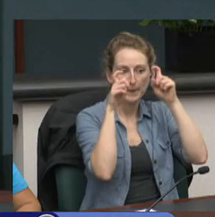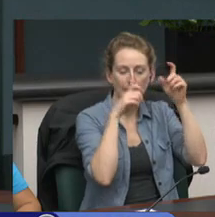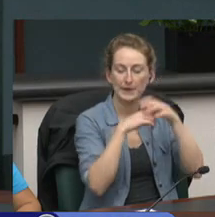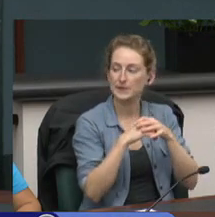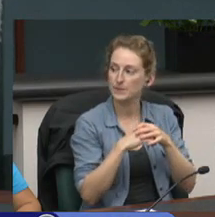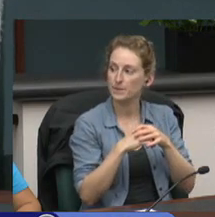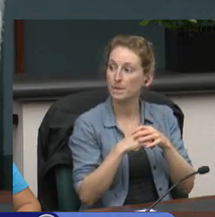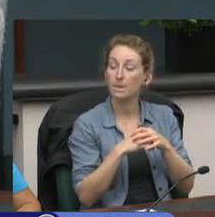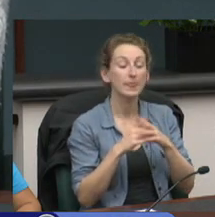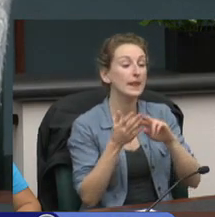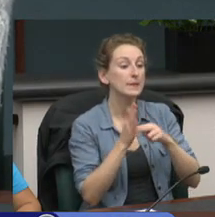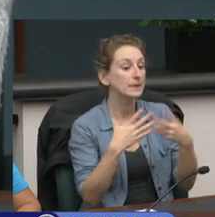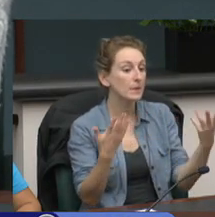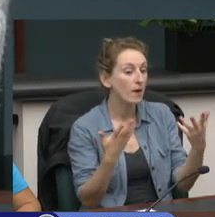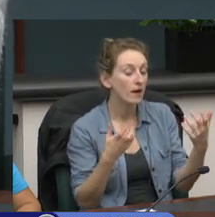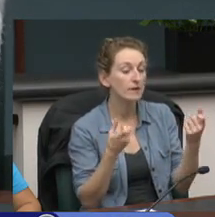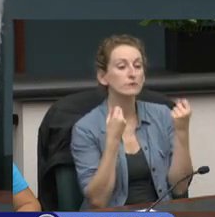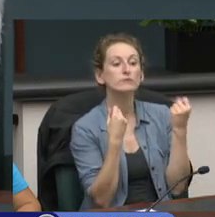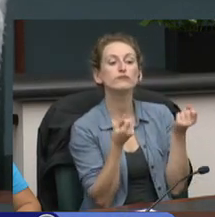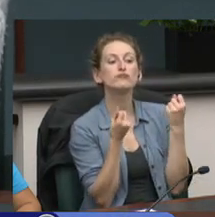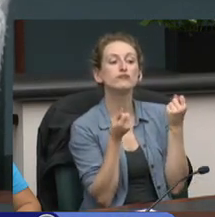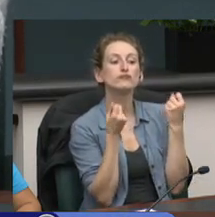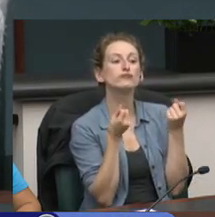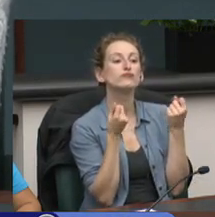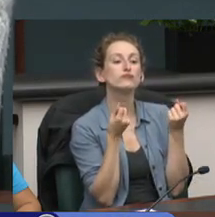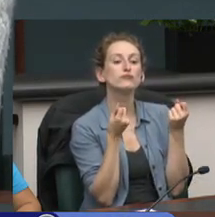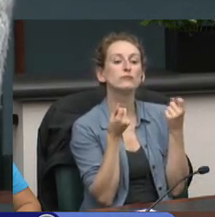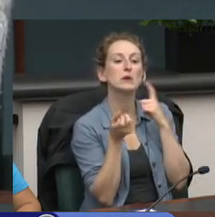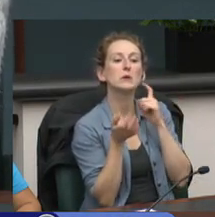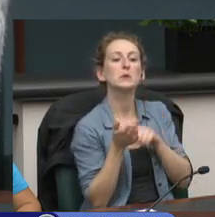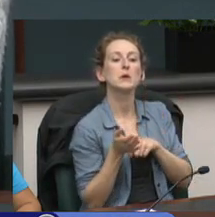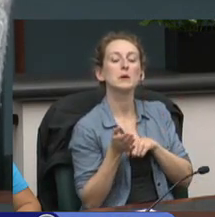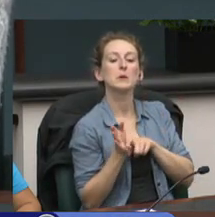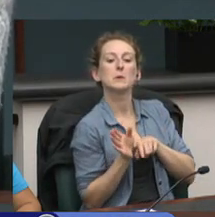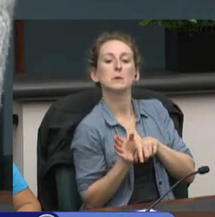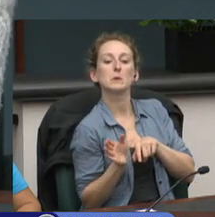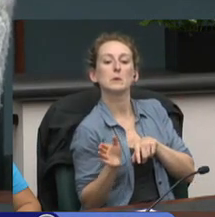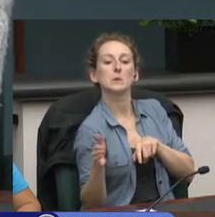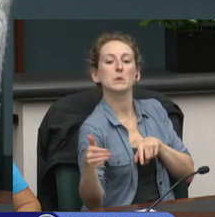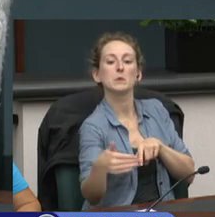there's there's a little crescent shape where you can pull off and then there's